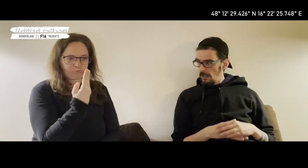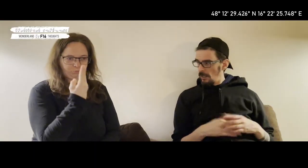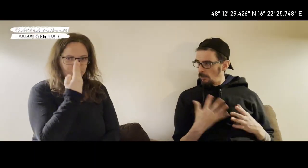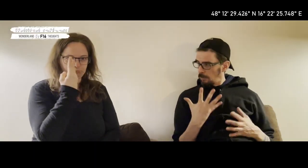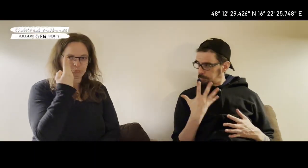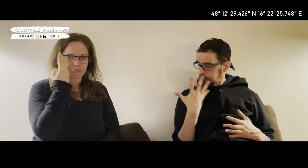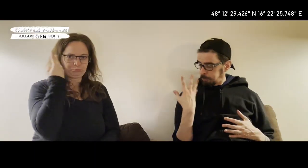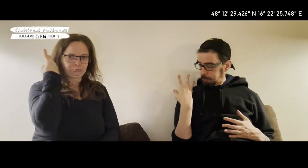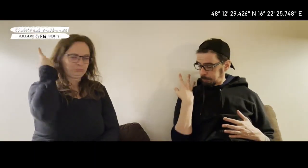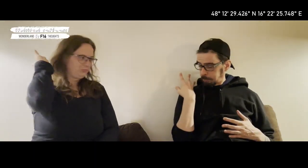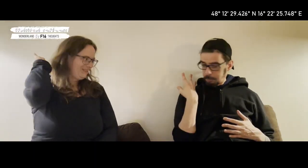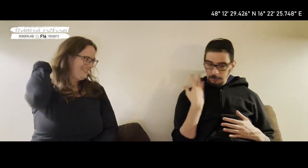Passed through. - Just through.